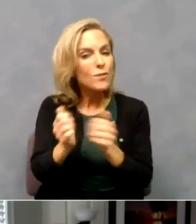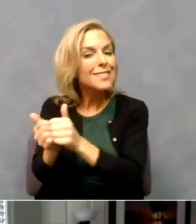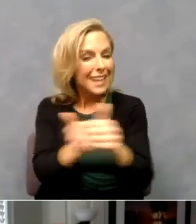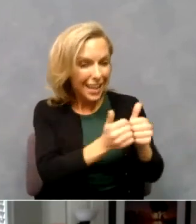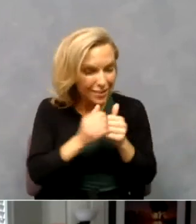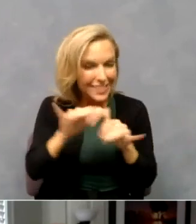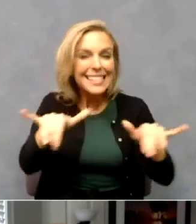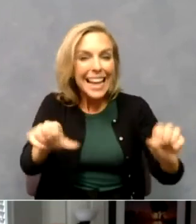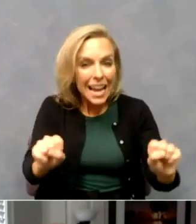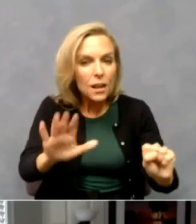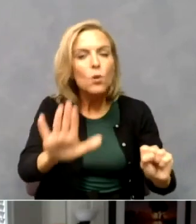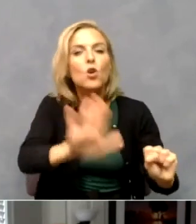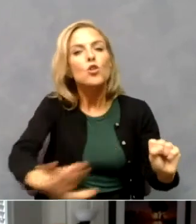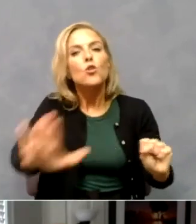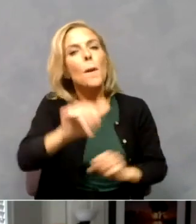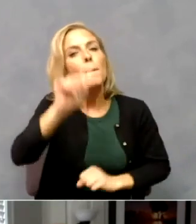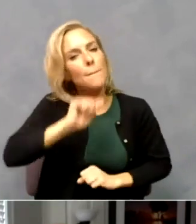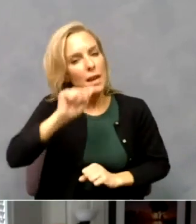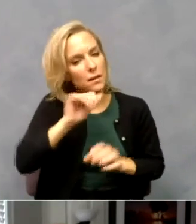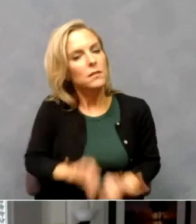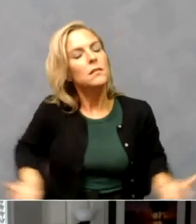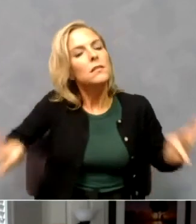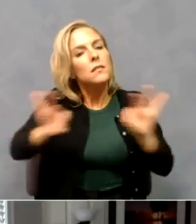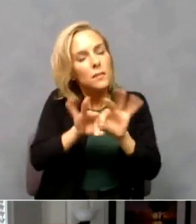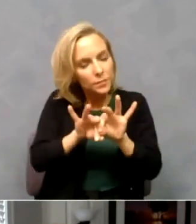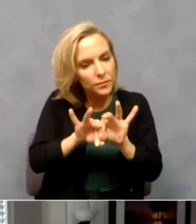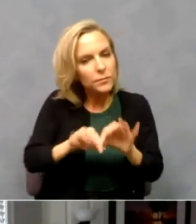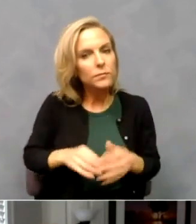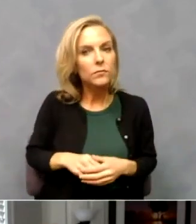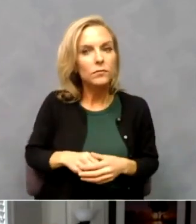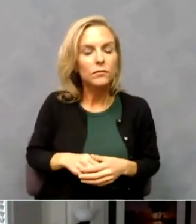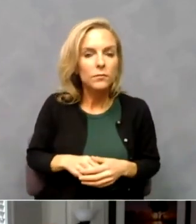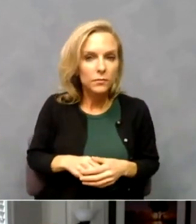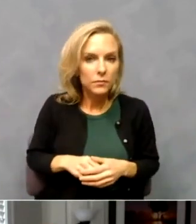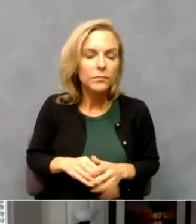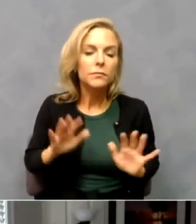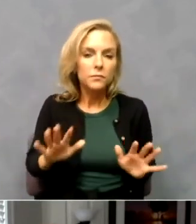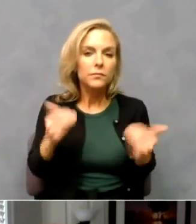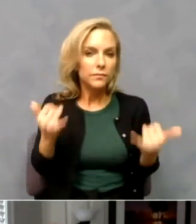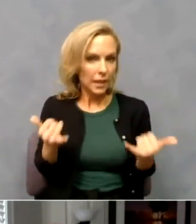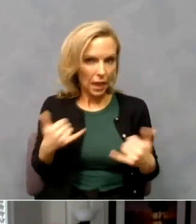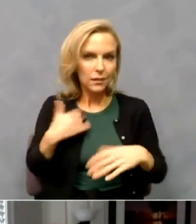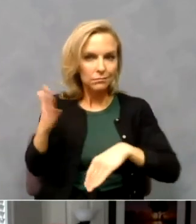patience is needed. So I'll beseech you, um, calling us and emailing us. We want